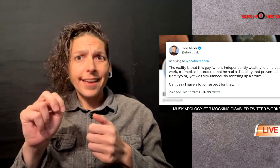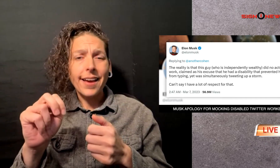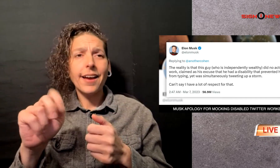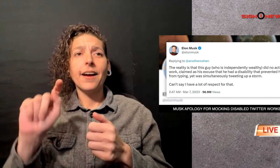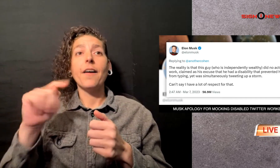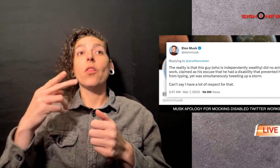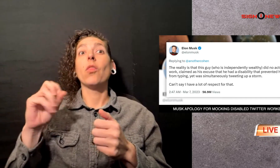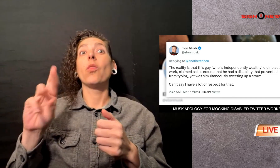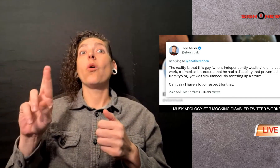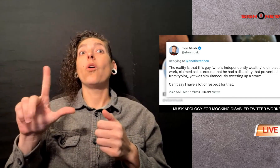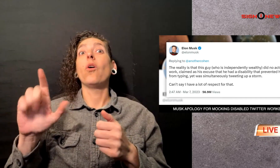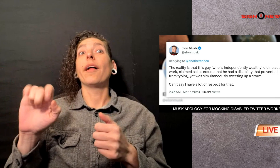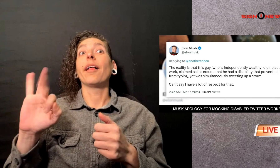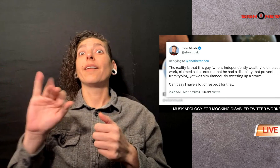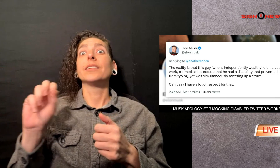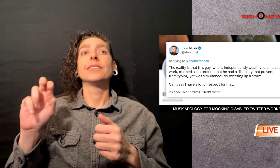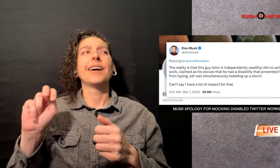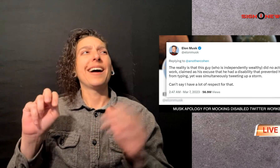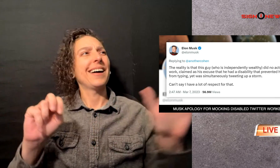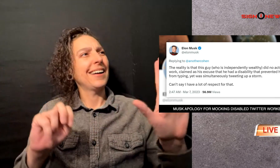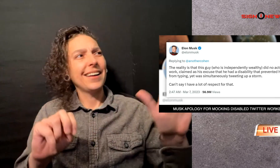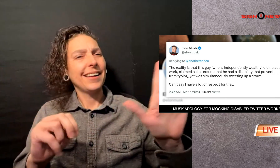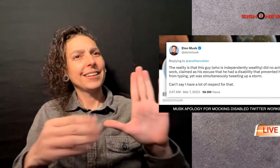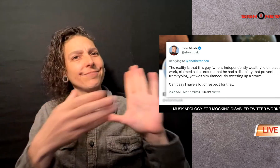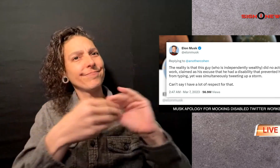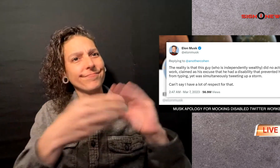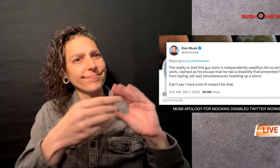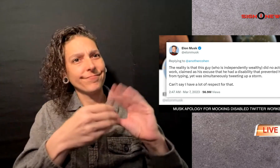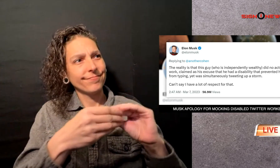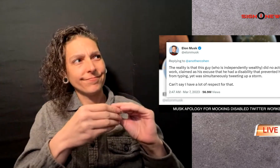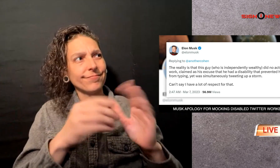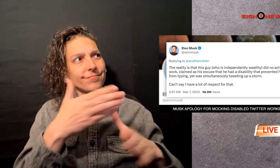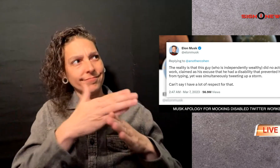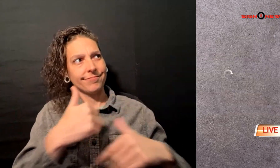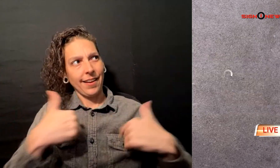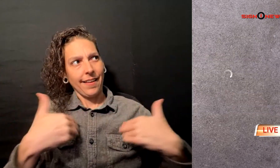Thorleifsson then shared he has muscular dystrophy